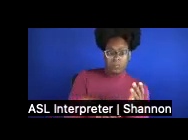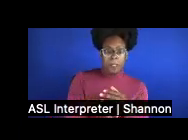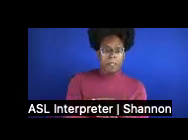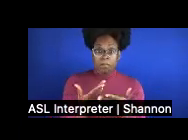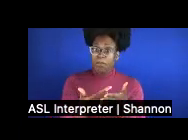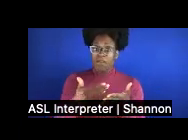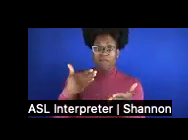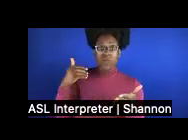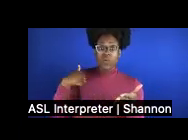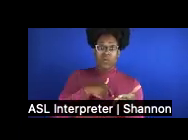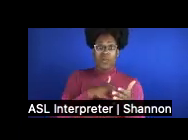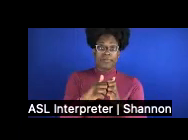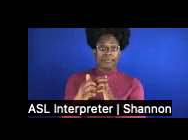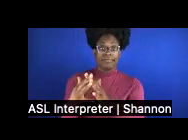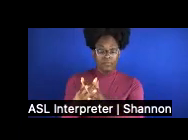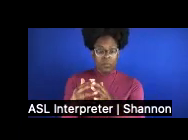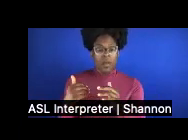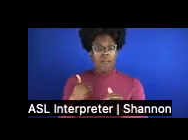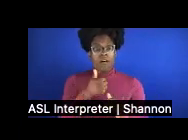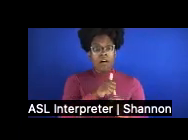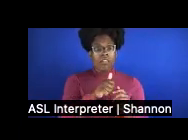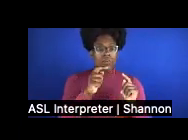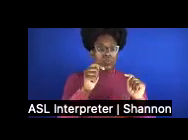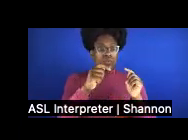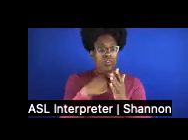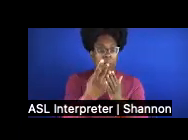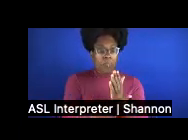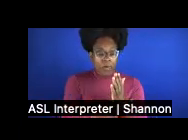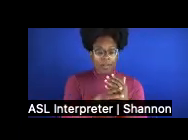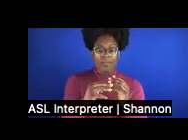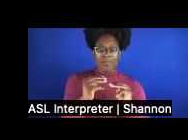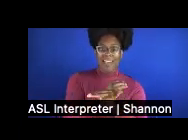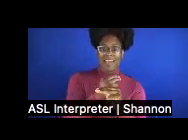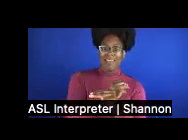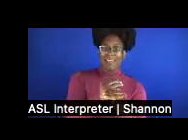program, and it had a very positive response. It served as a good guideline for us, especially